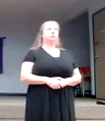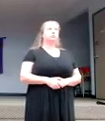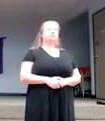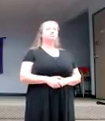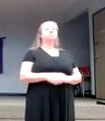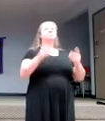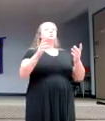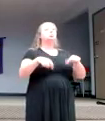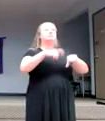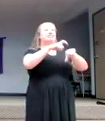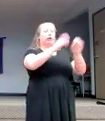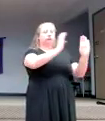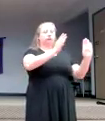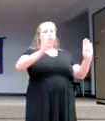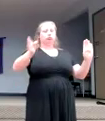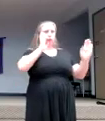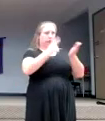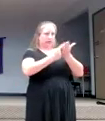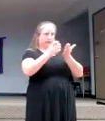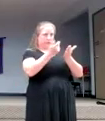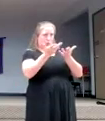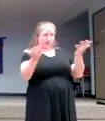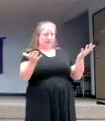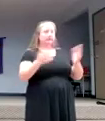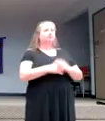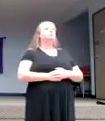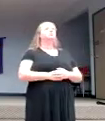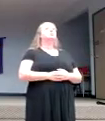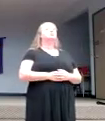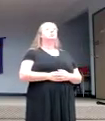Quick project timeline, I wanna go over a few items here with you guys, ultimately showing